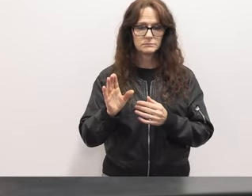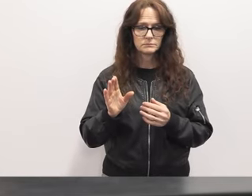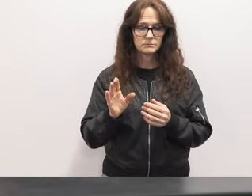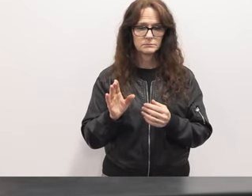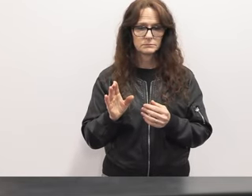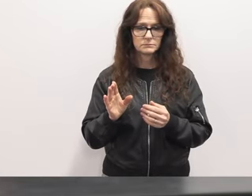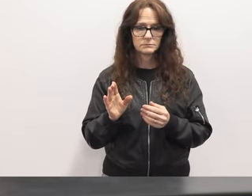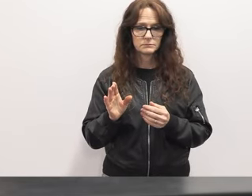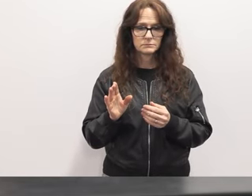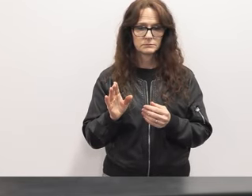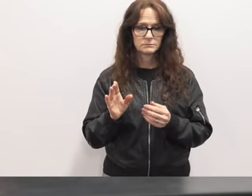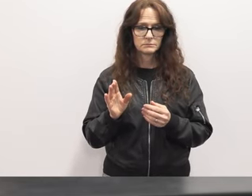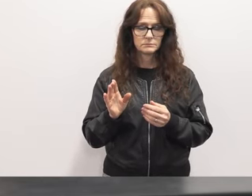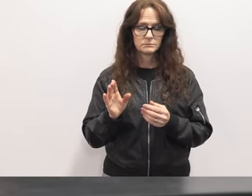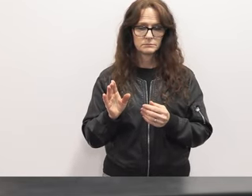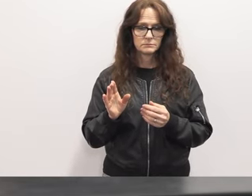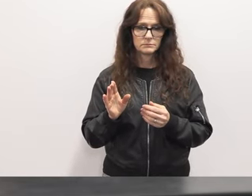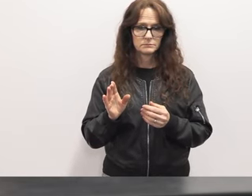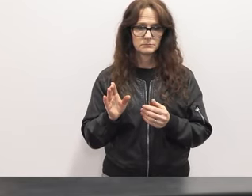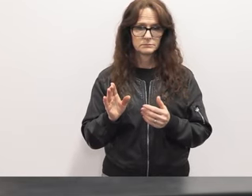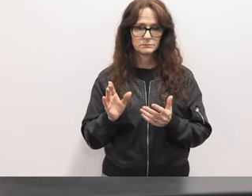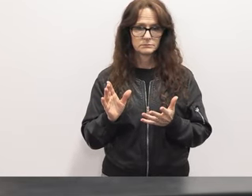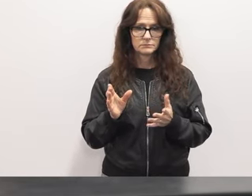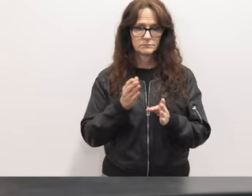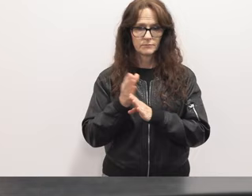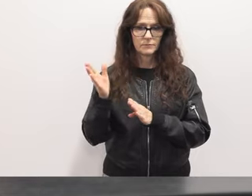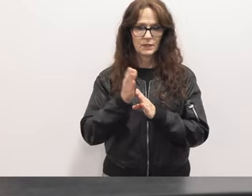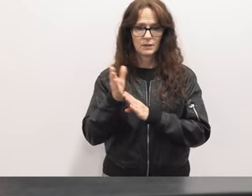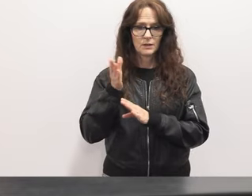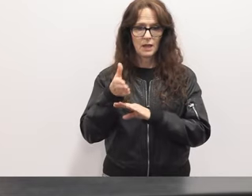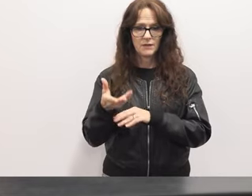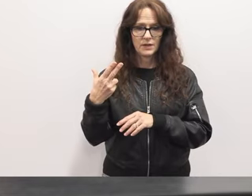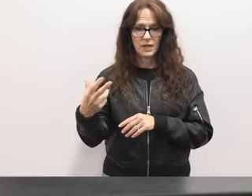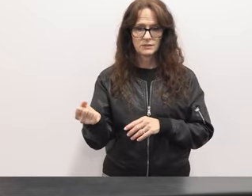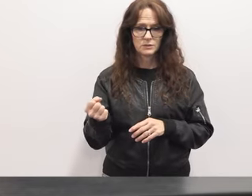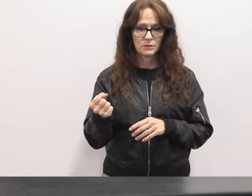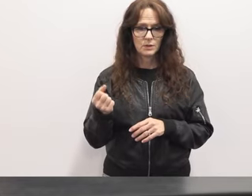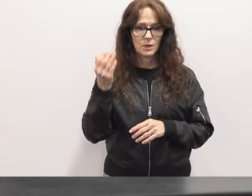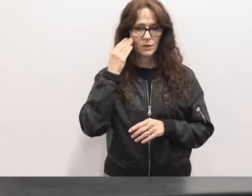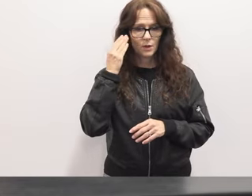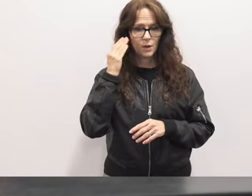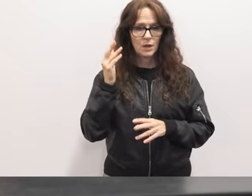go into a career after high school and knowing that we've prepared them.